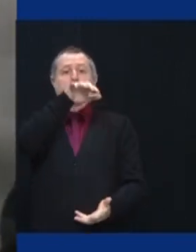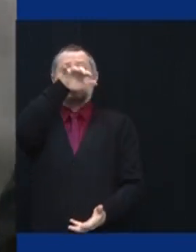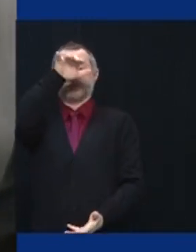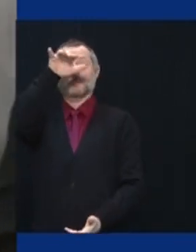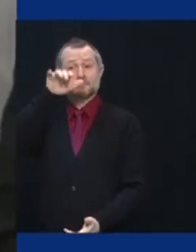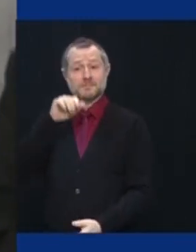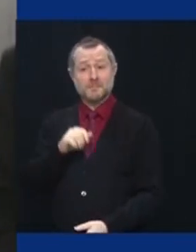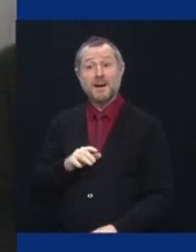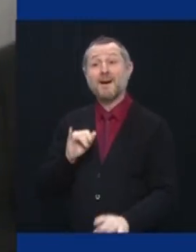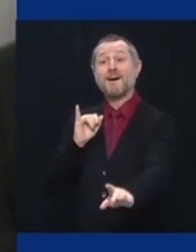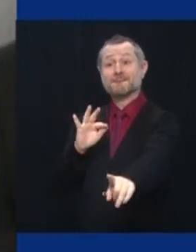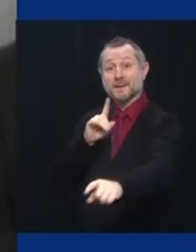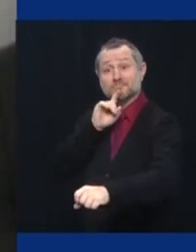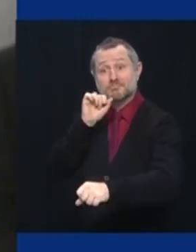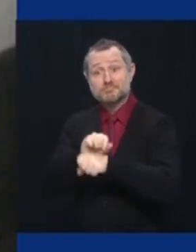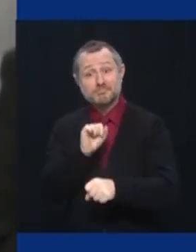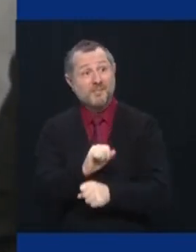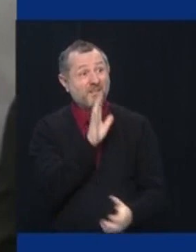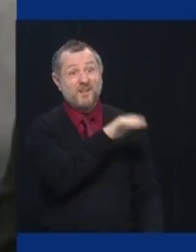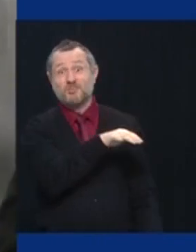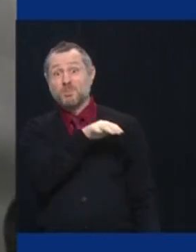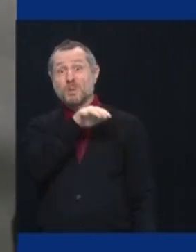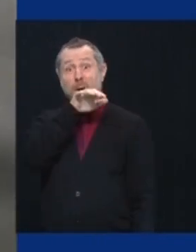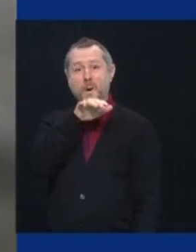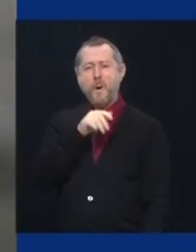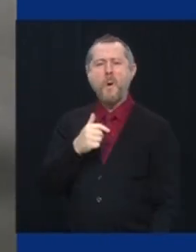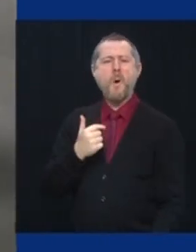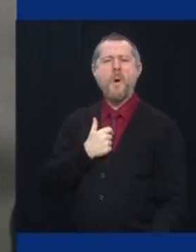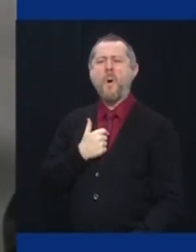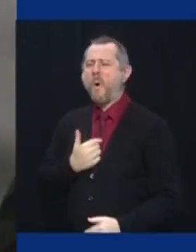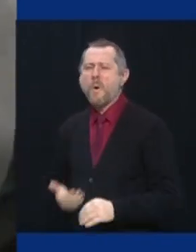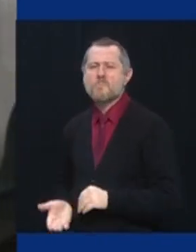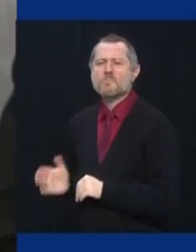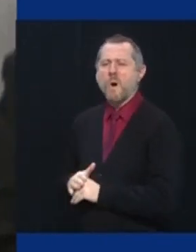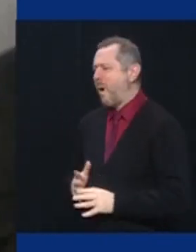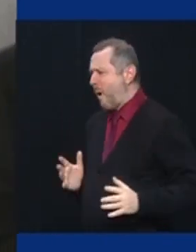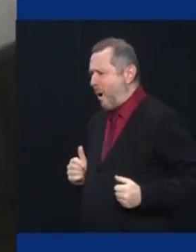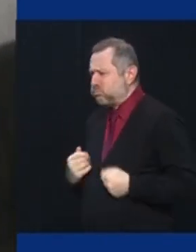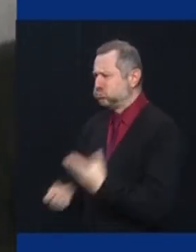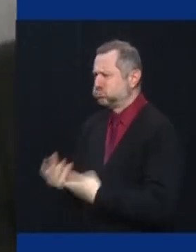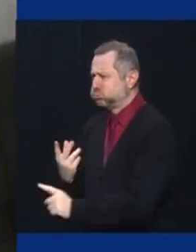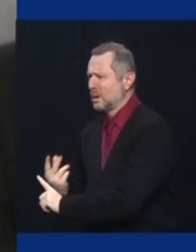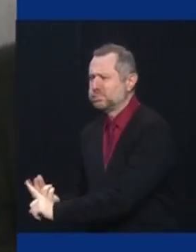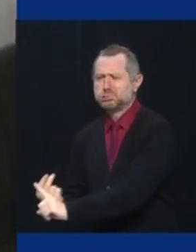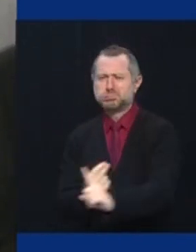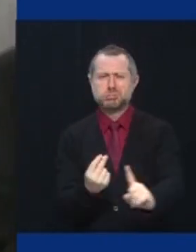BUT THE SUPPLY IS INCREASING. IF THE SUPPLY IS INCREASING, WE CAN THEN INCREASE OUR